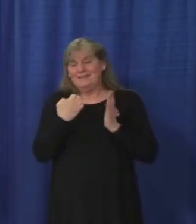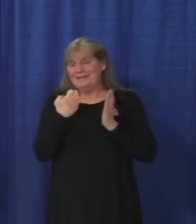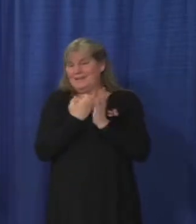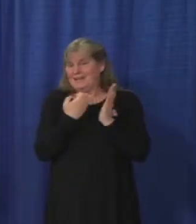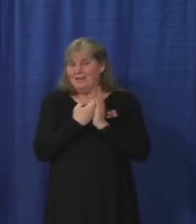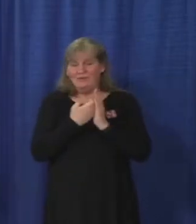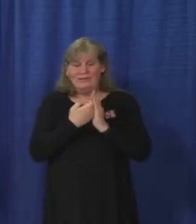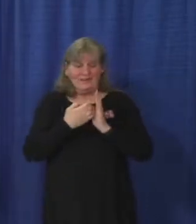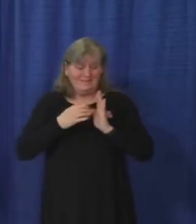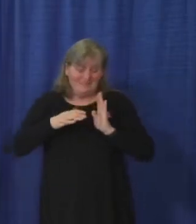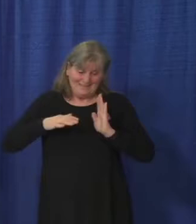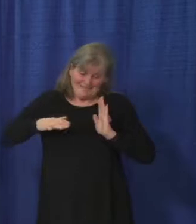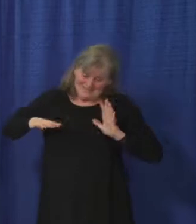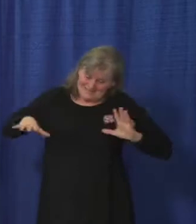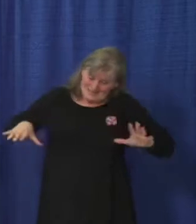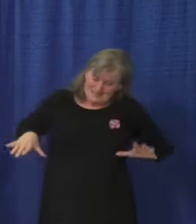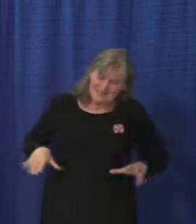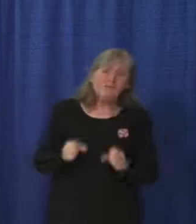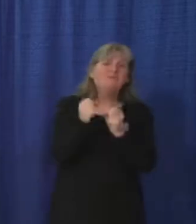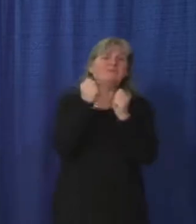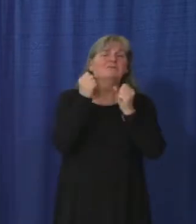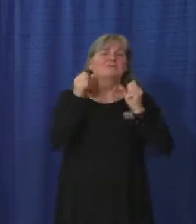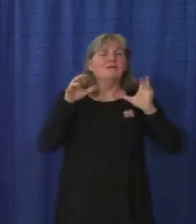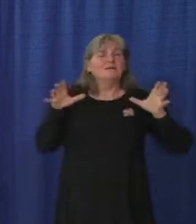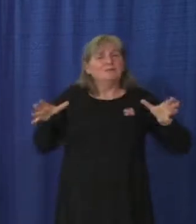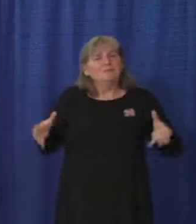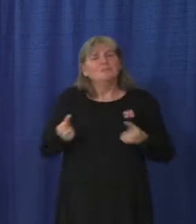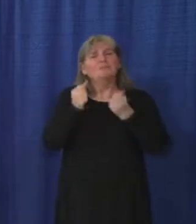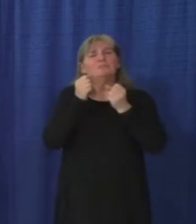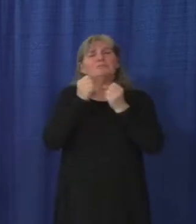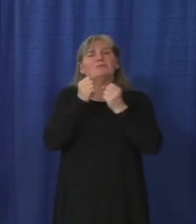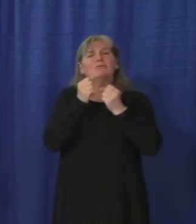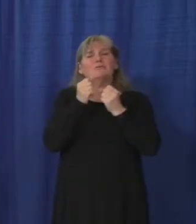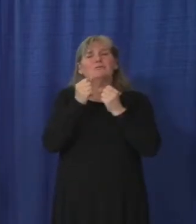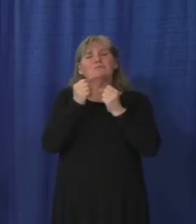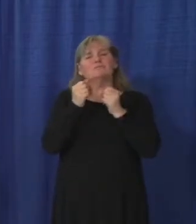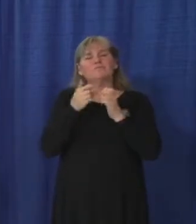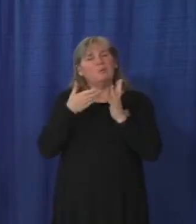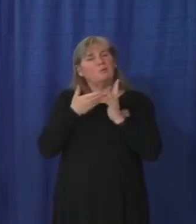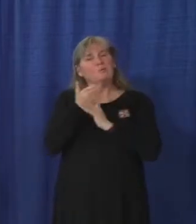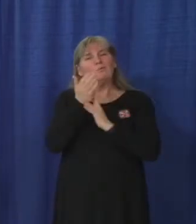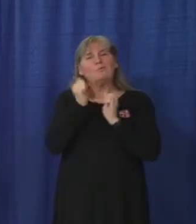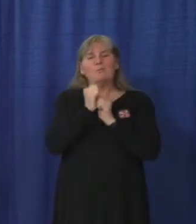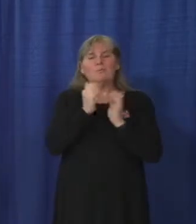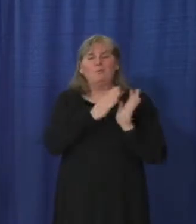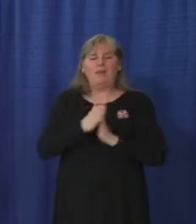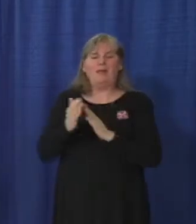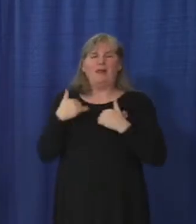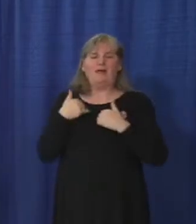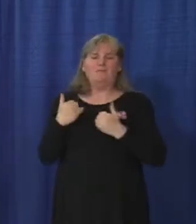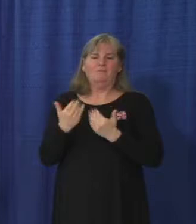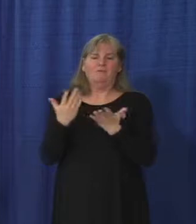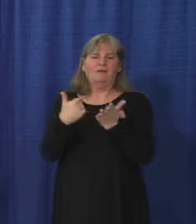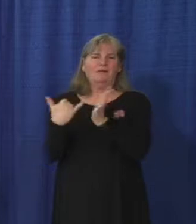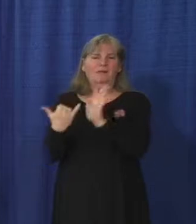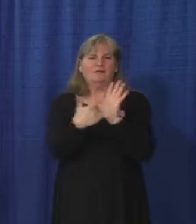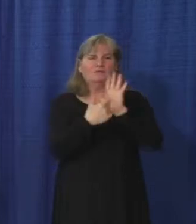information we have today. Thank you. I would like to thank everyone for their time today